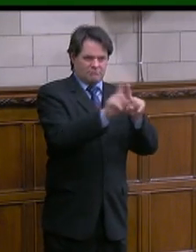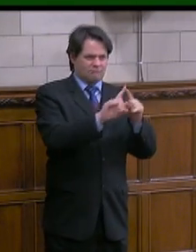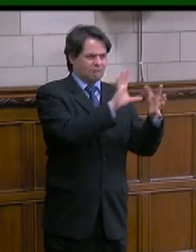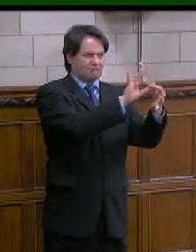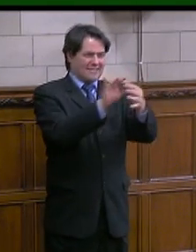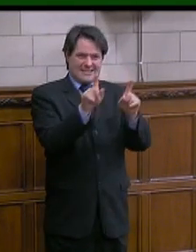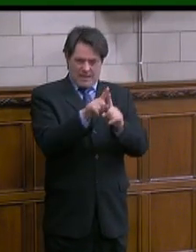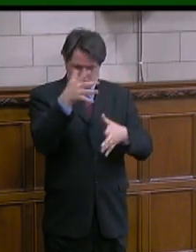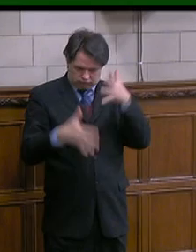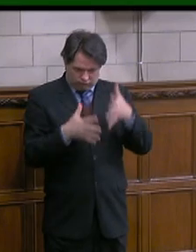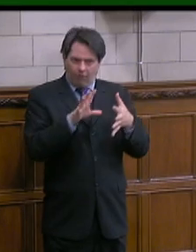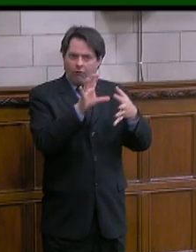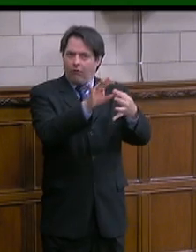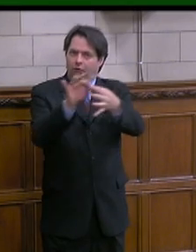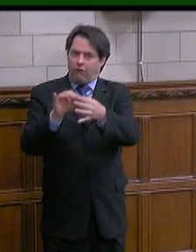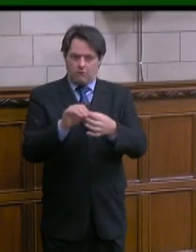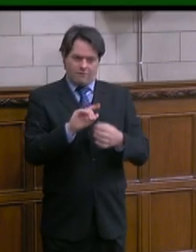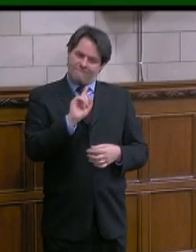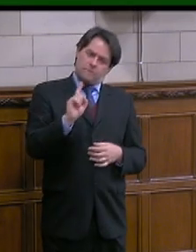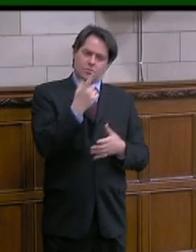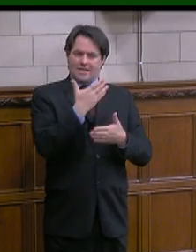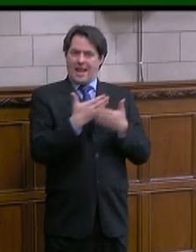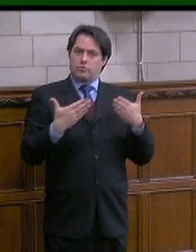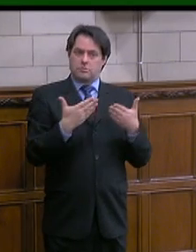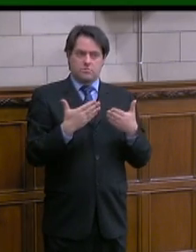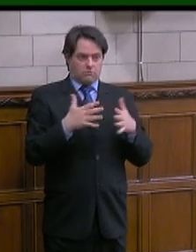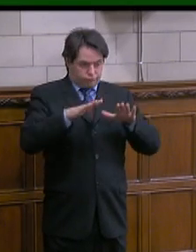British Sign Language is the first language of 70,000 people in Britain.